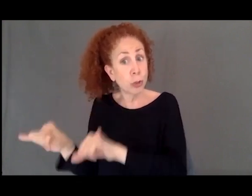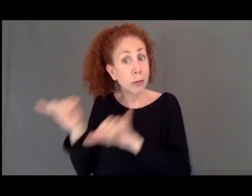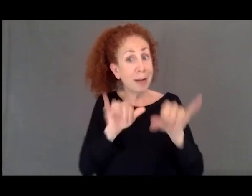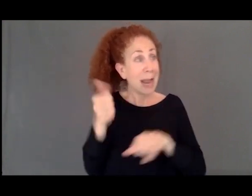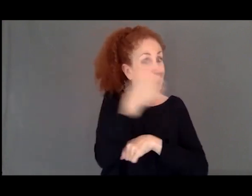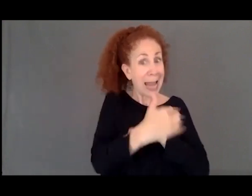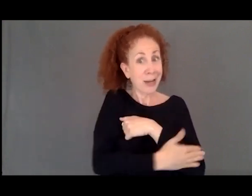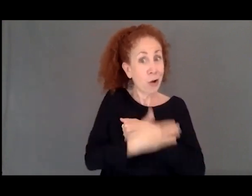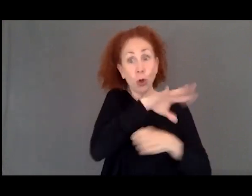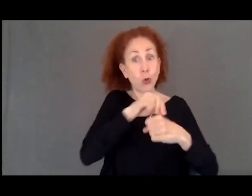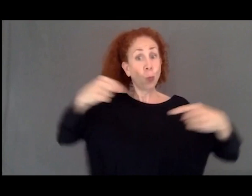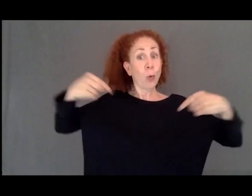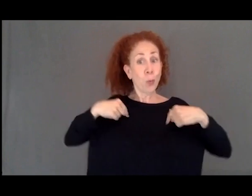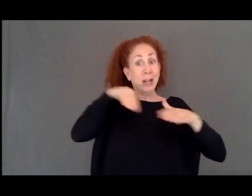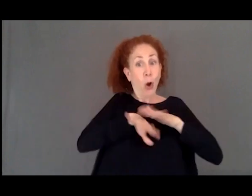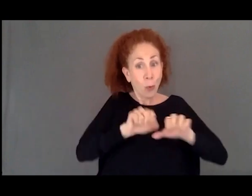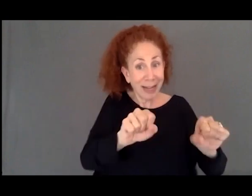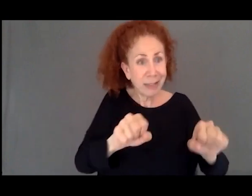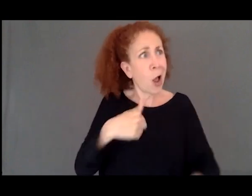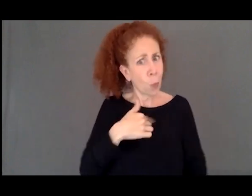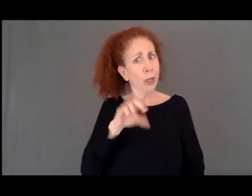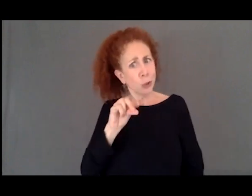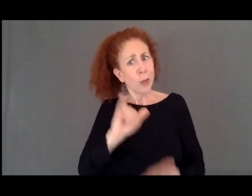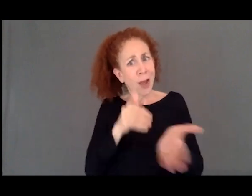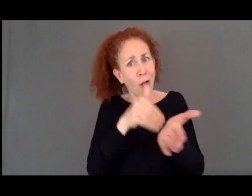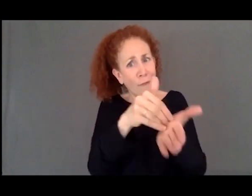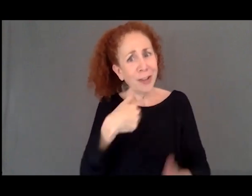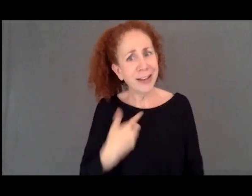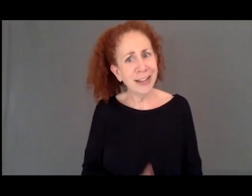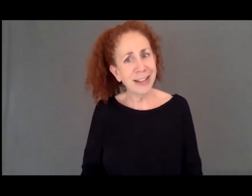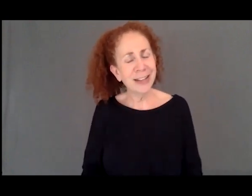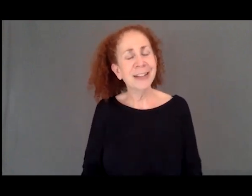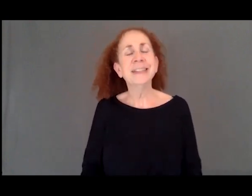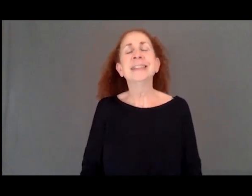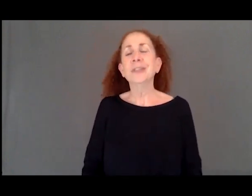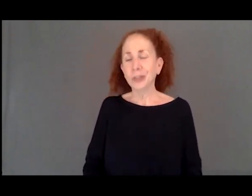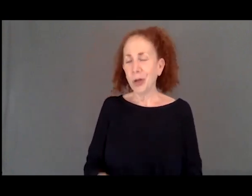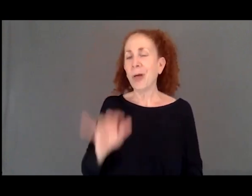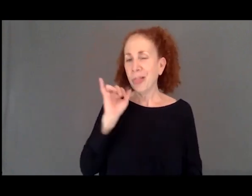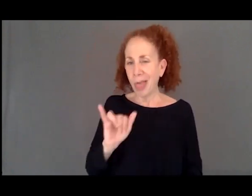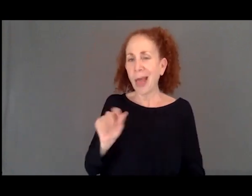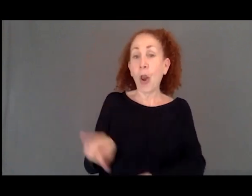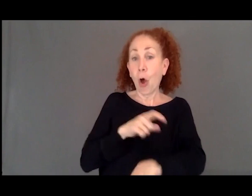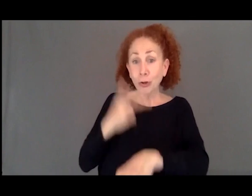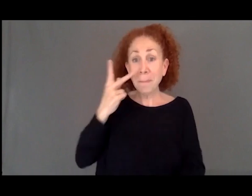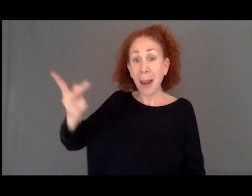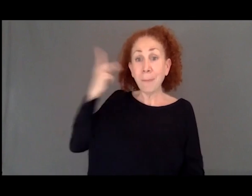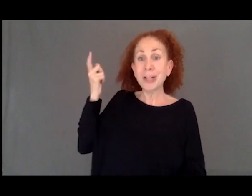including when we're doing it. And we do it very, very often. And that's what I mean by the fact that long-term memory substitutes for short-term memory.